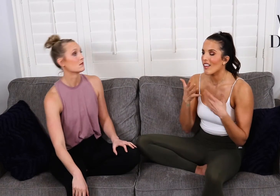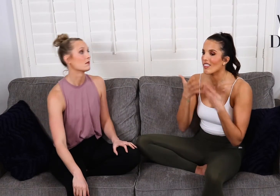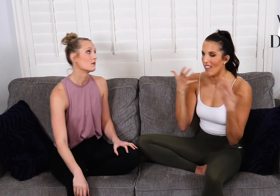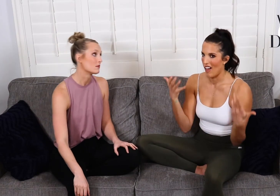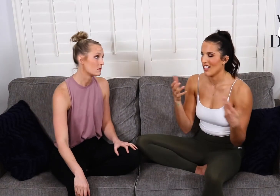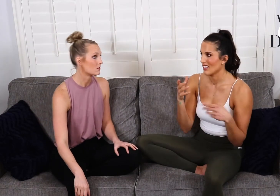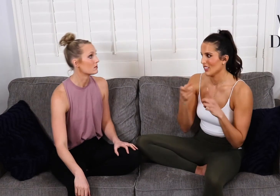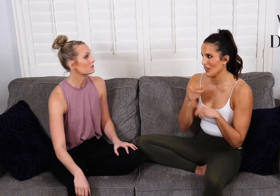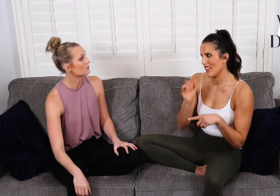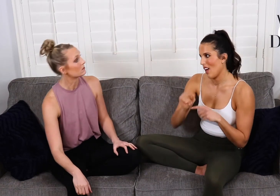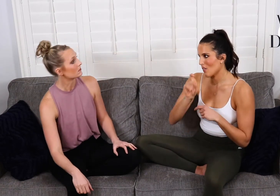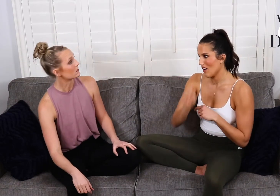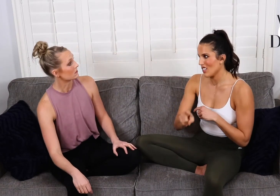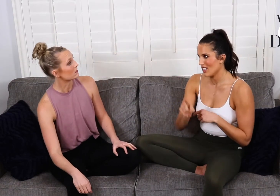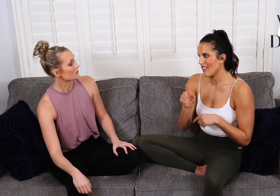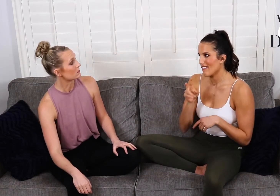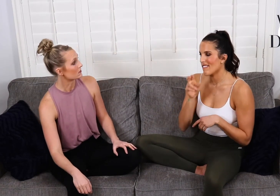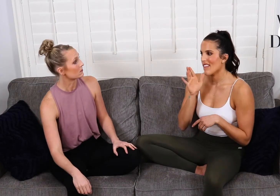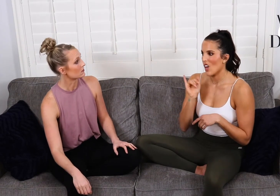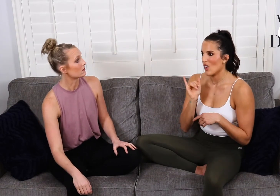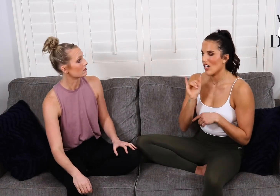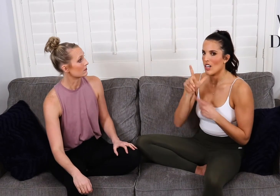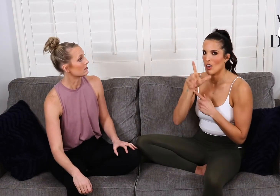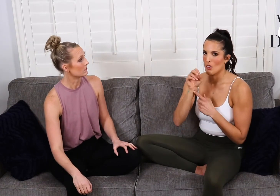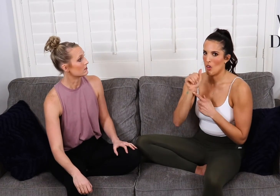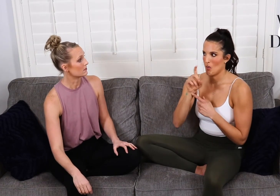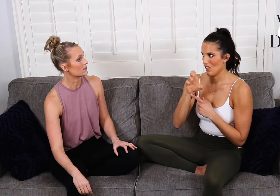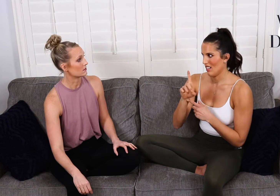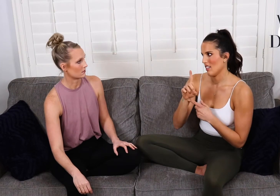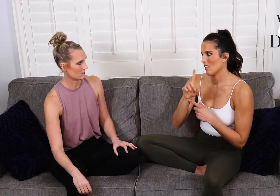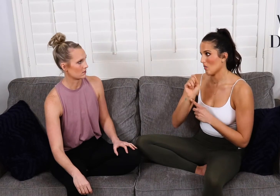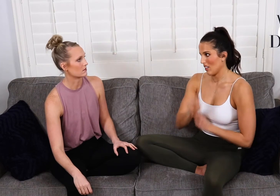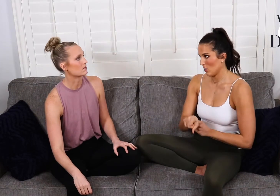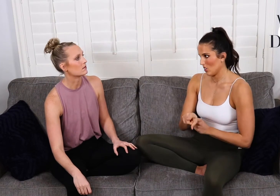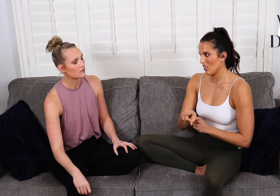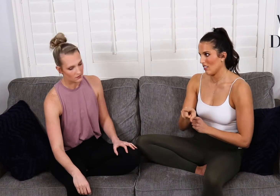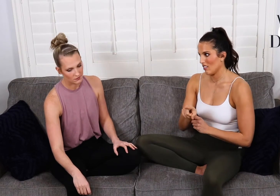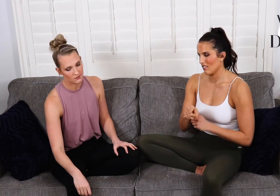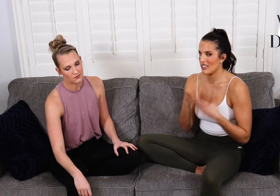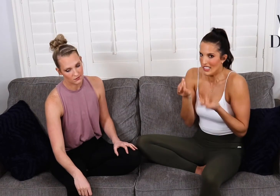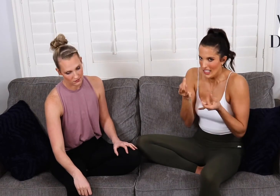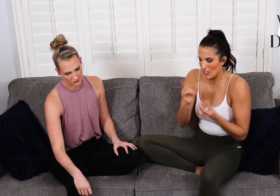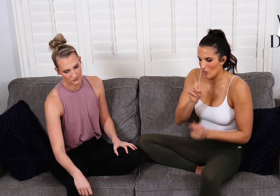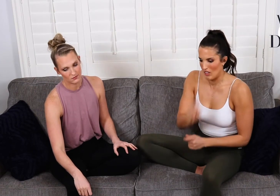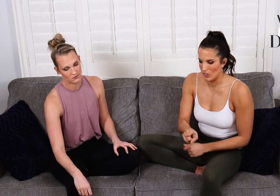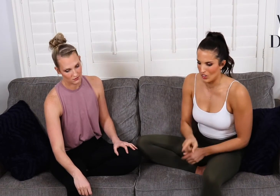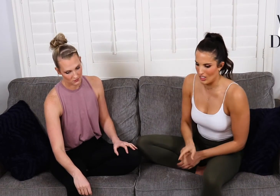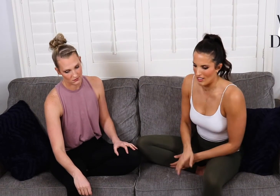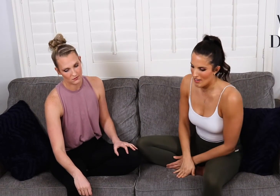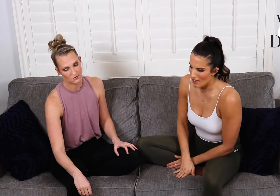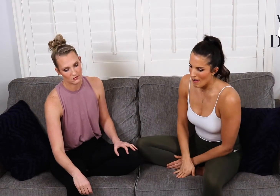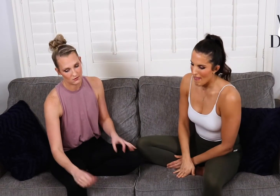There’s a lot to that question. It's a very loaded question. It's also sticky question.